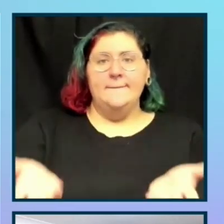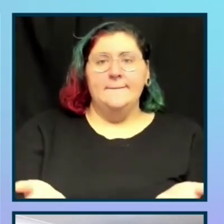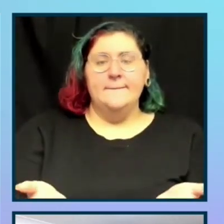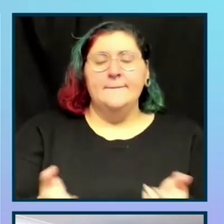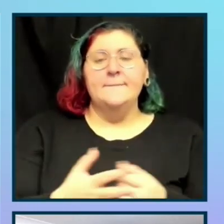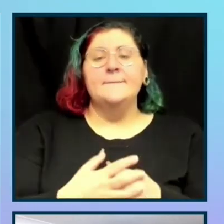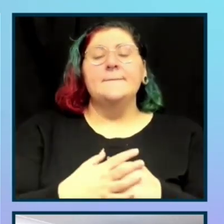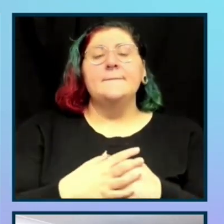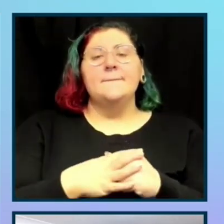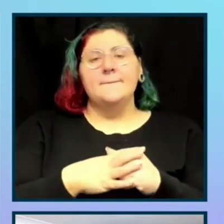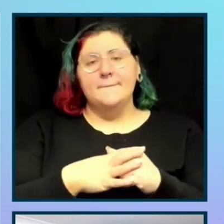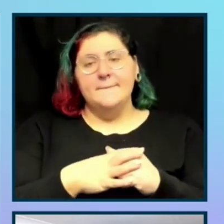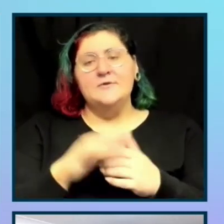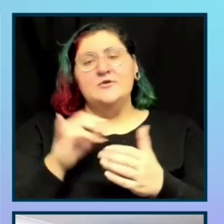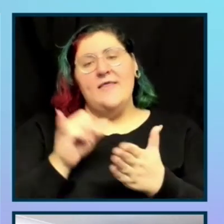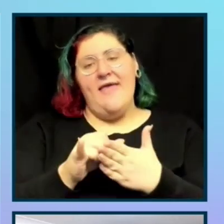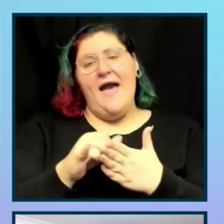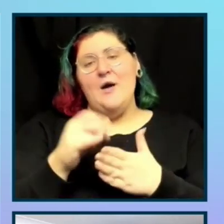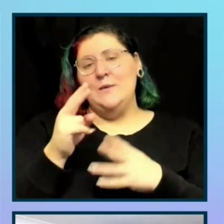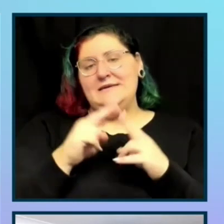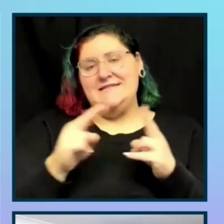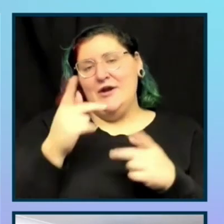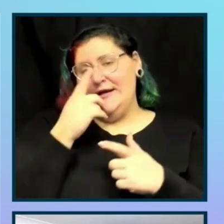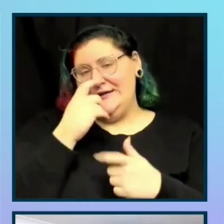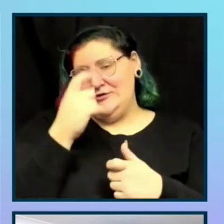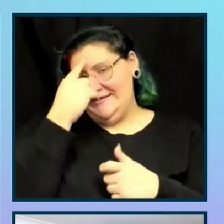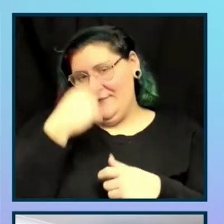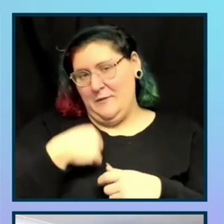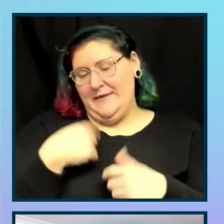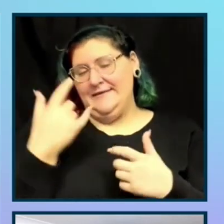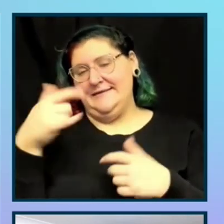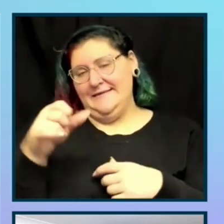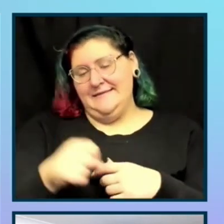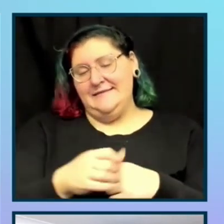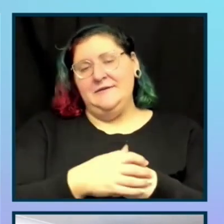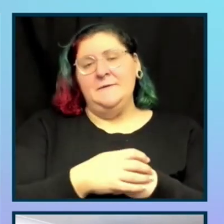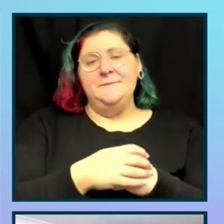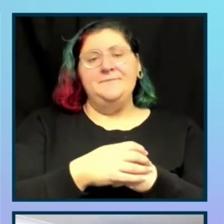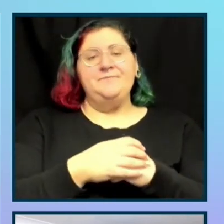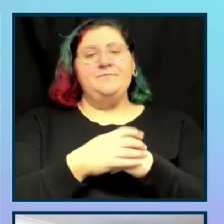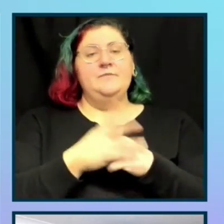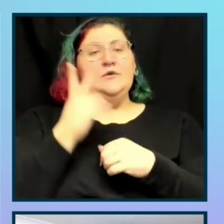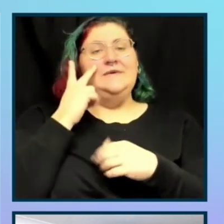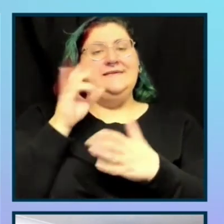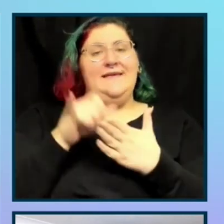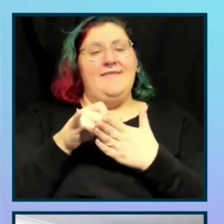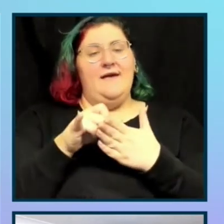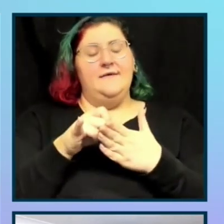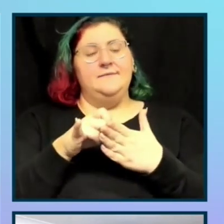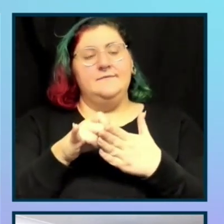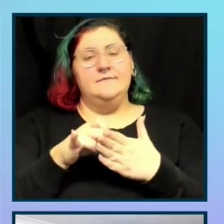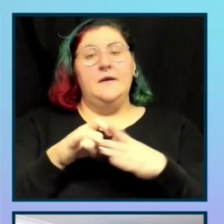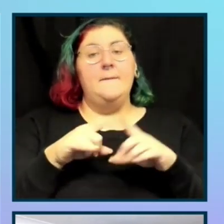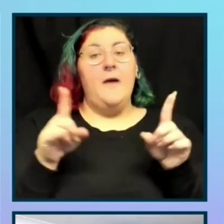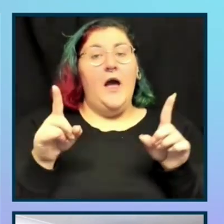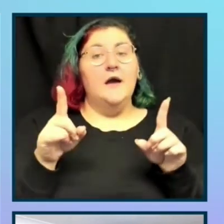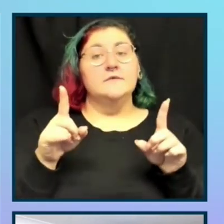So that was very interesting indeed to you know, see that. But all I really could do was laugh at first,